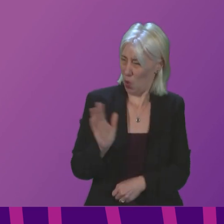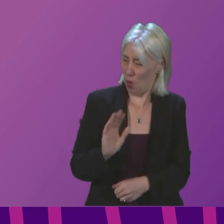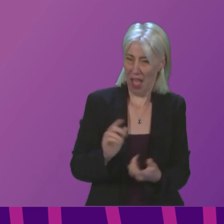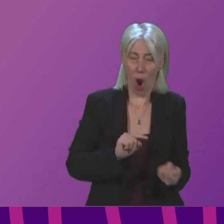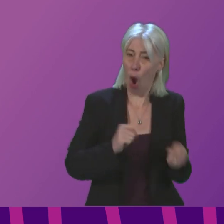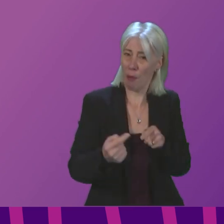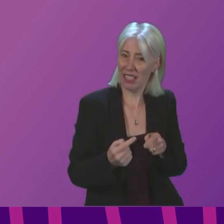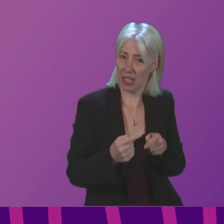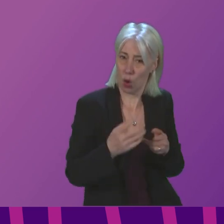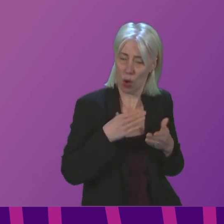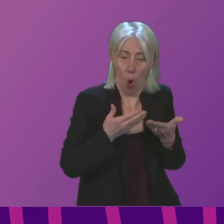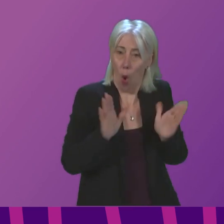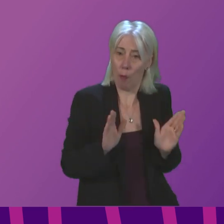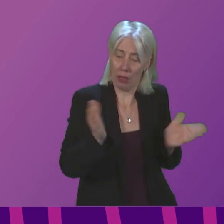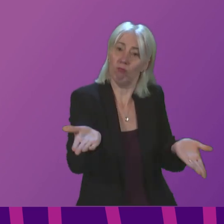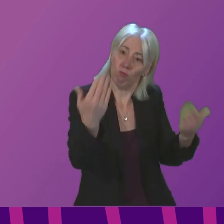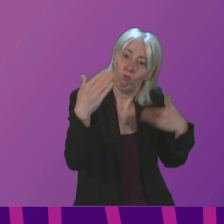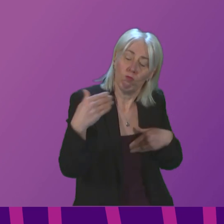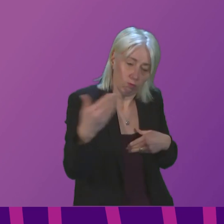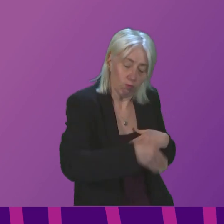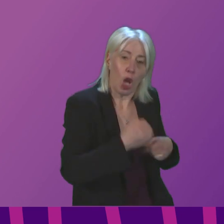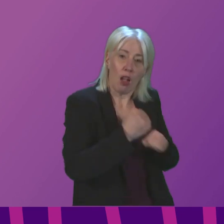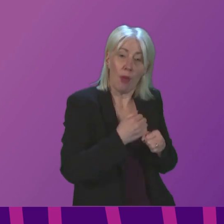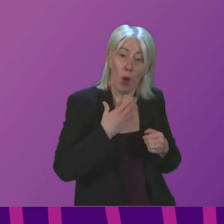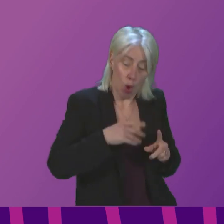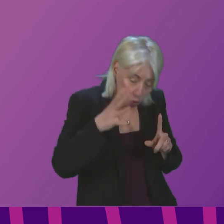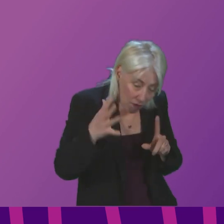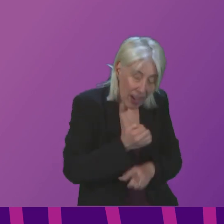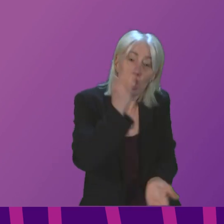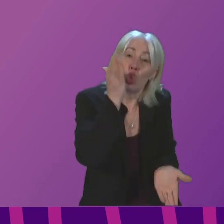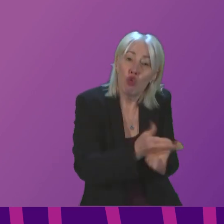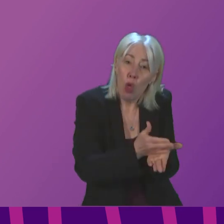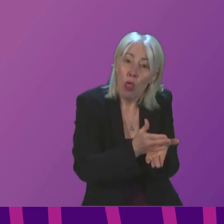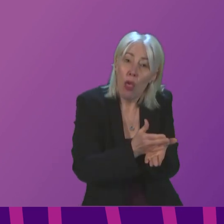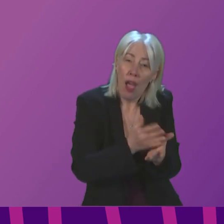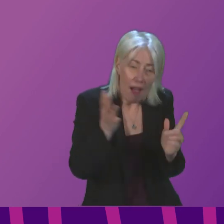It is the sign of a Government that is determined to get to the truth, determined to find the